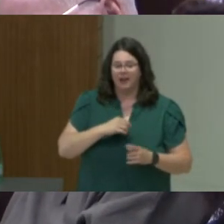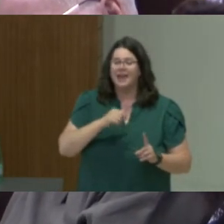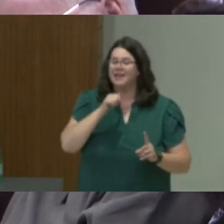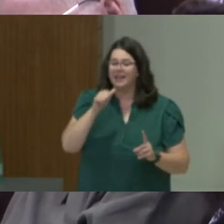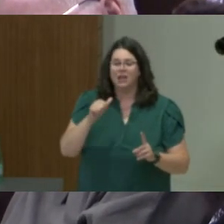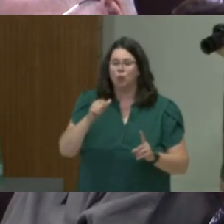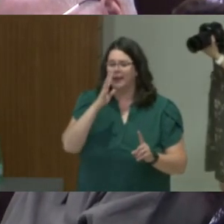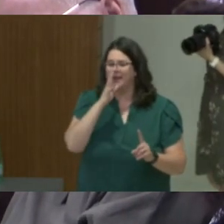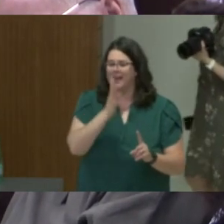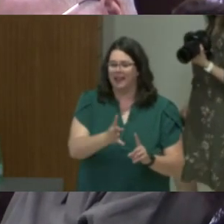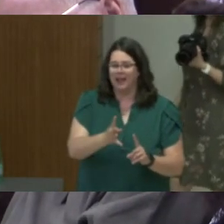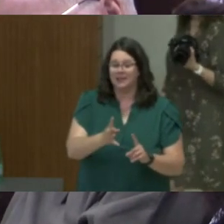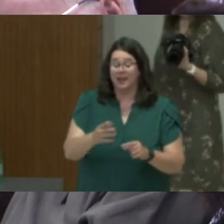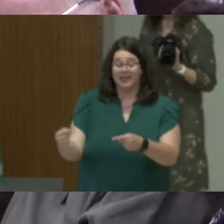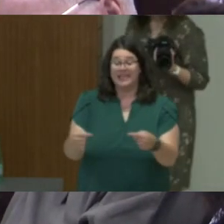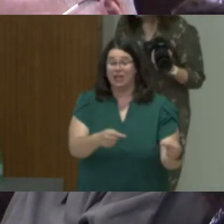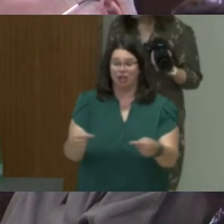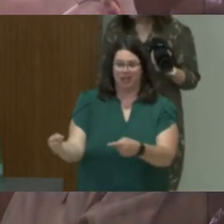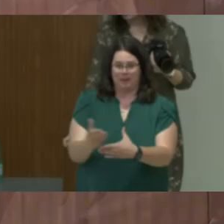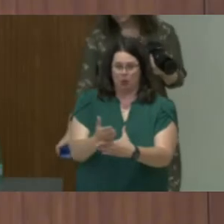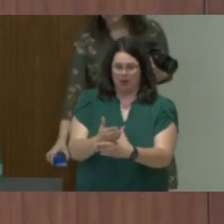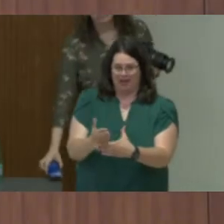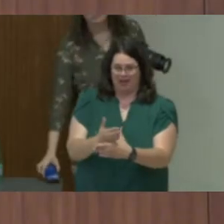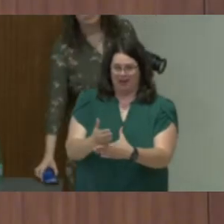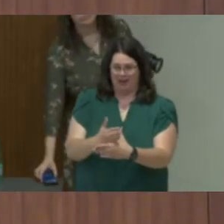I think that's a very real concern.